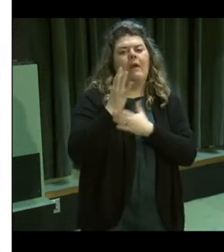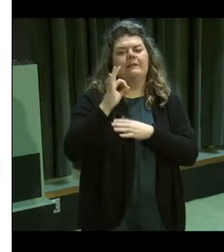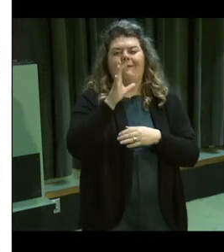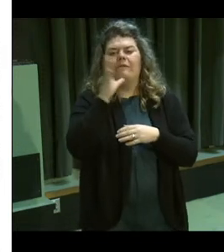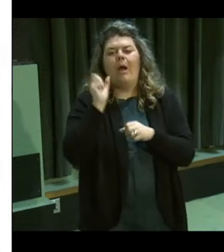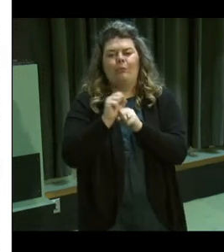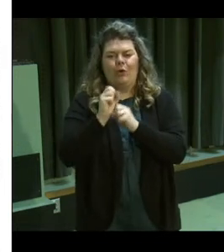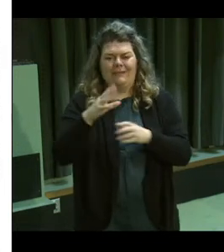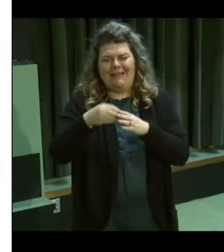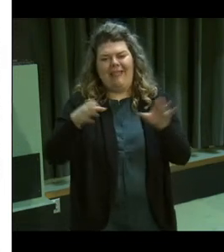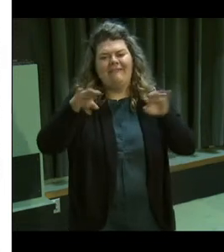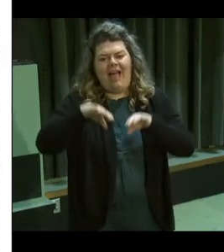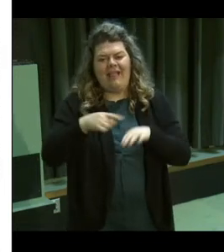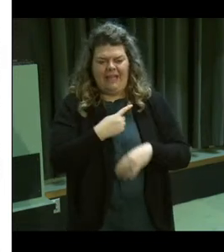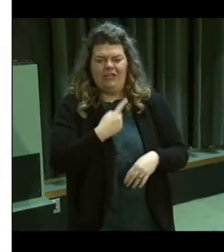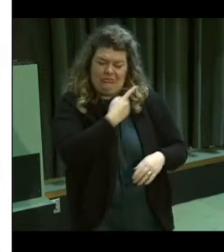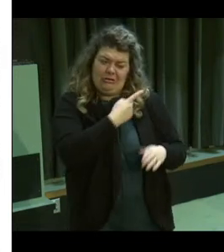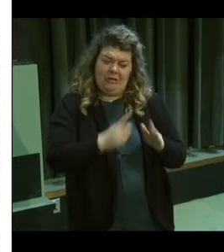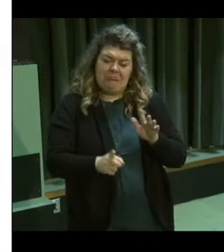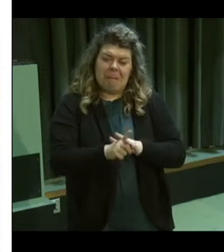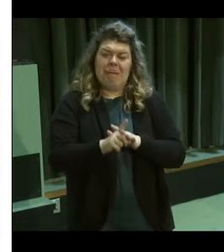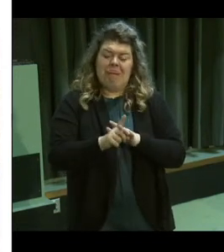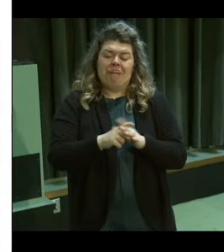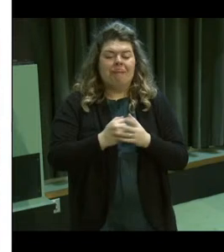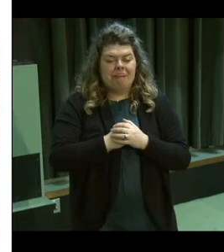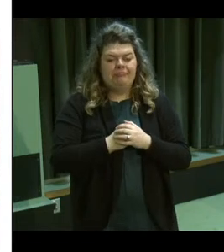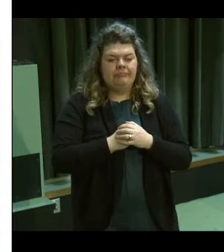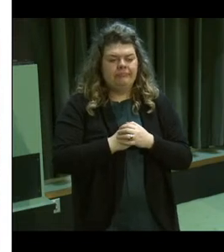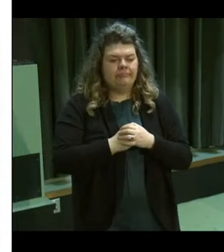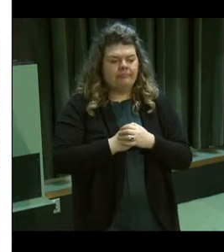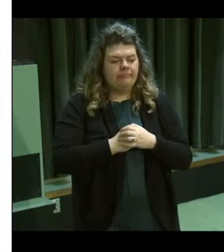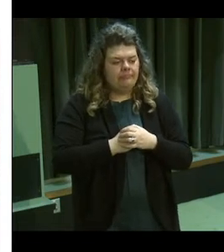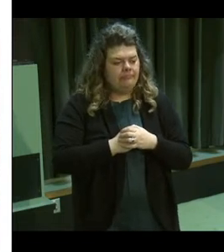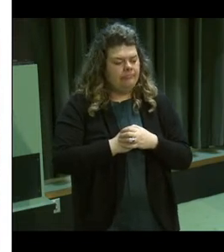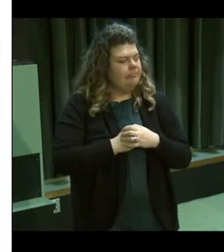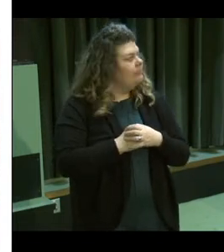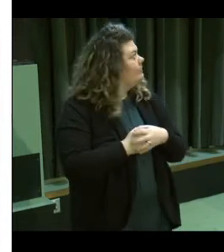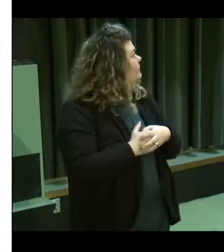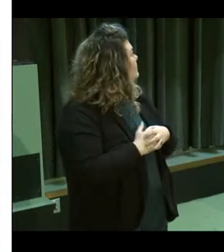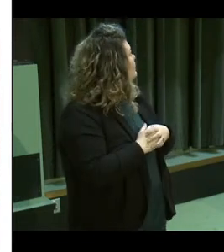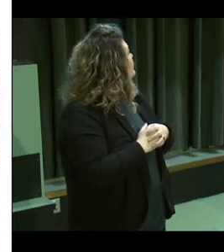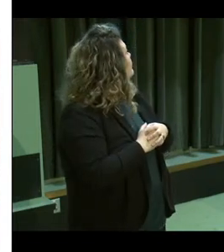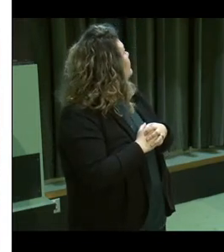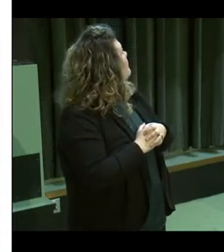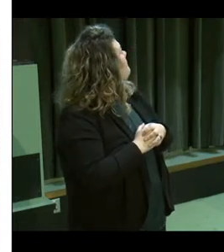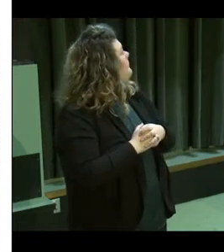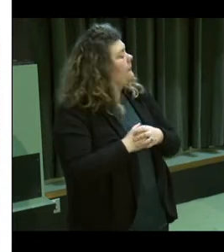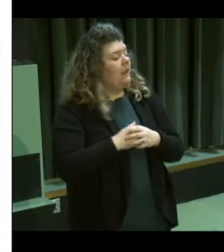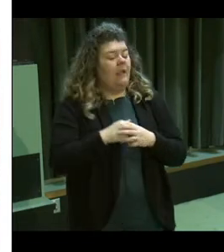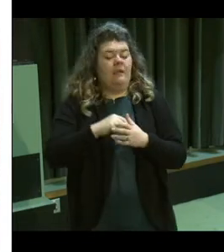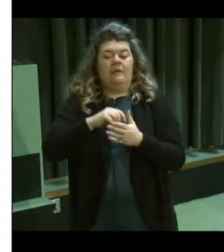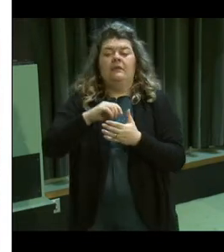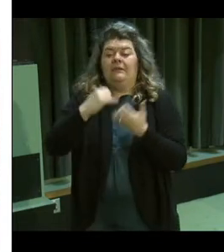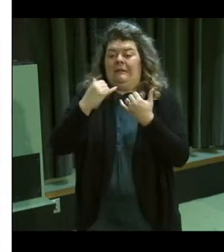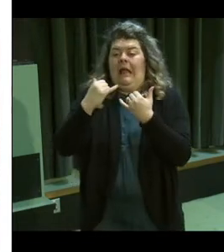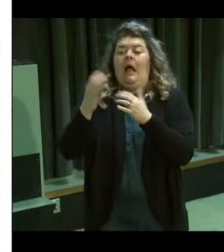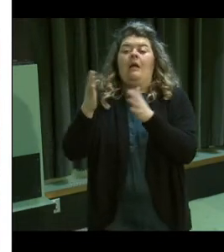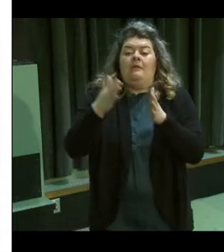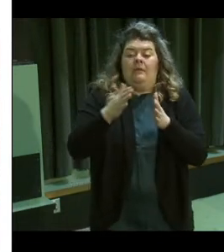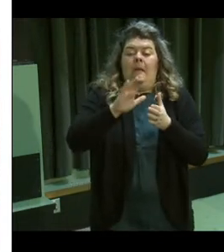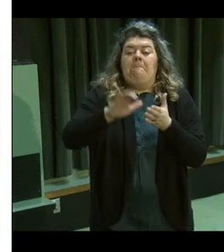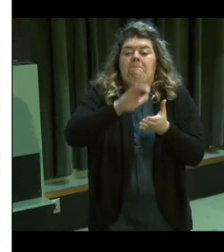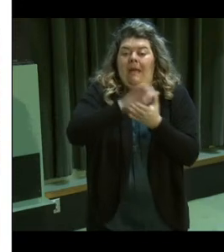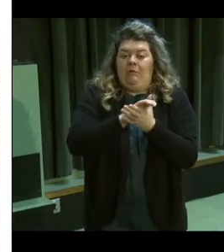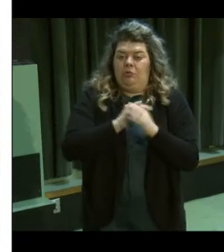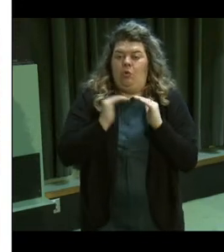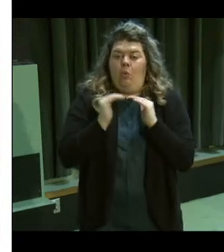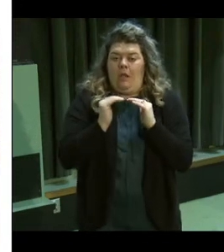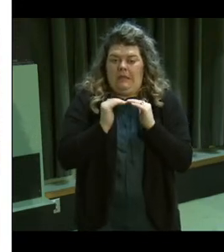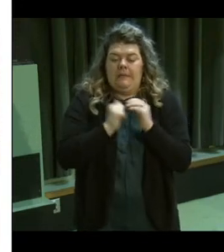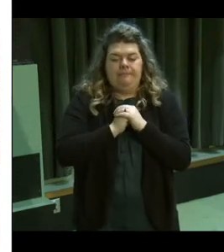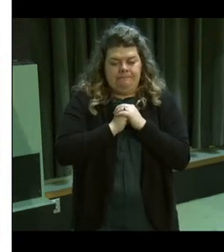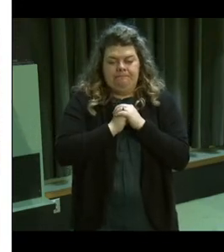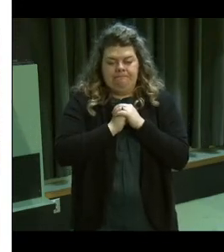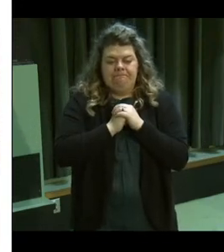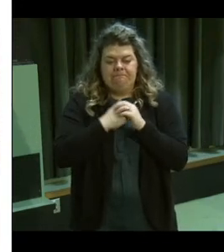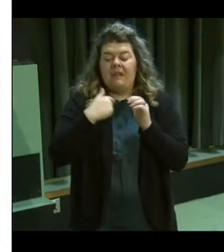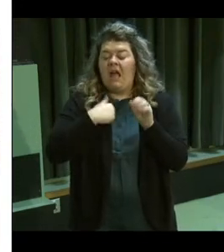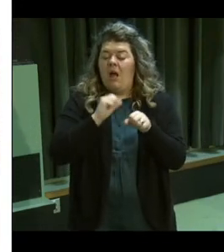farm workers there in the